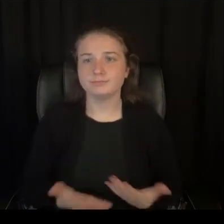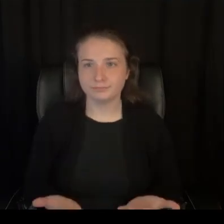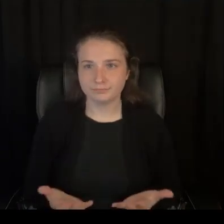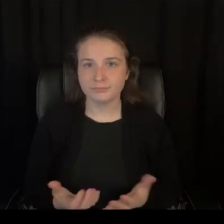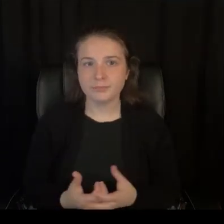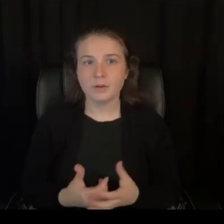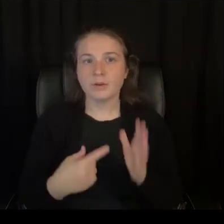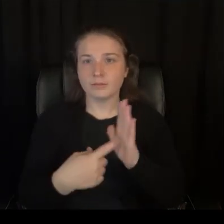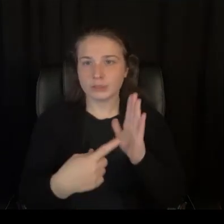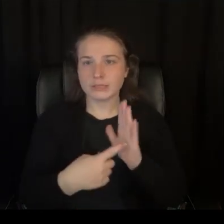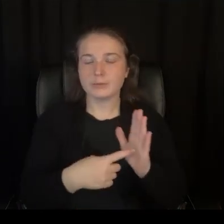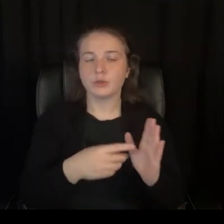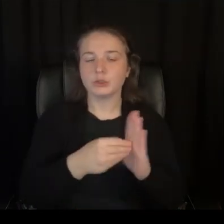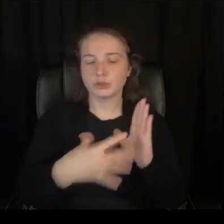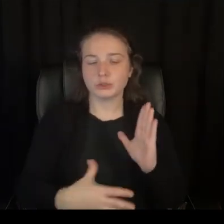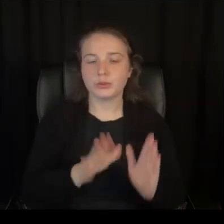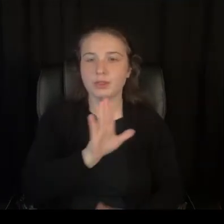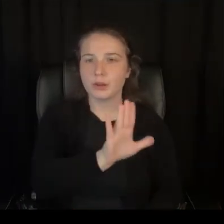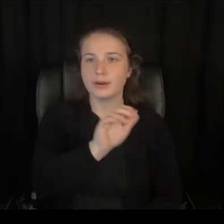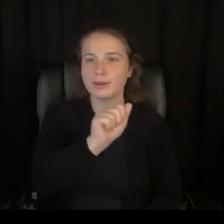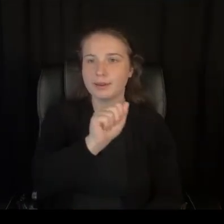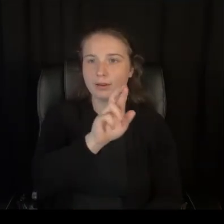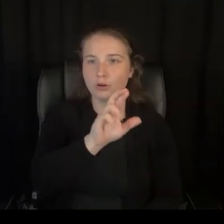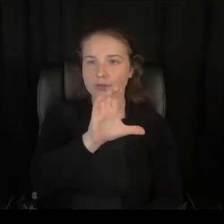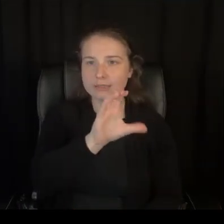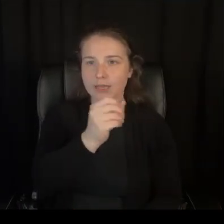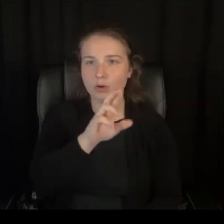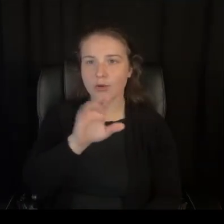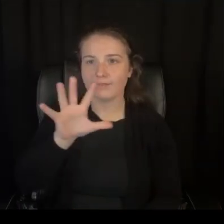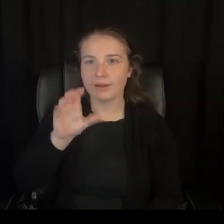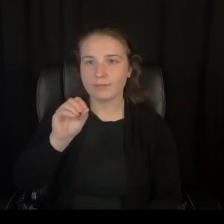For example, a student's ARC or 504 team may decide